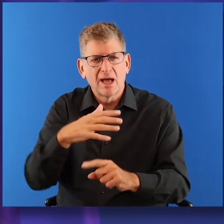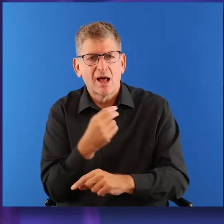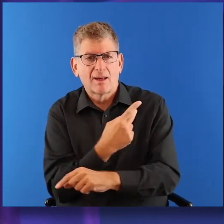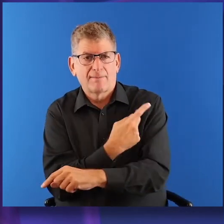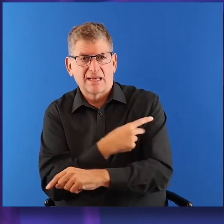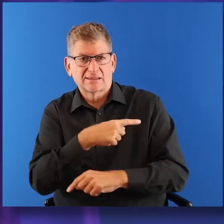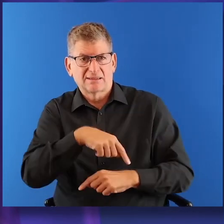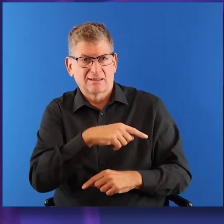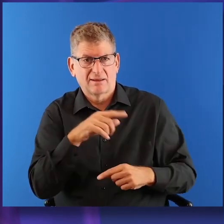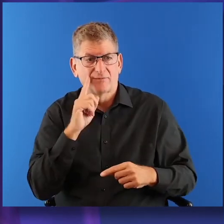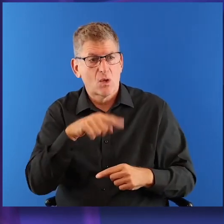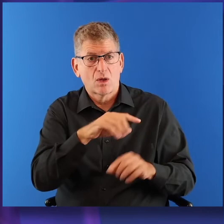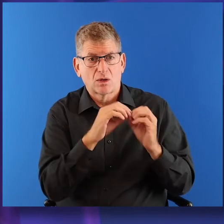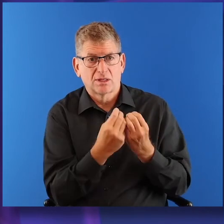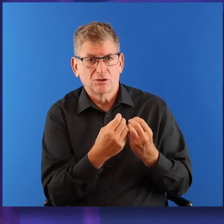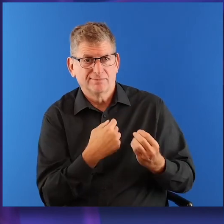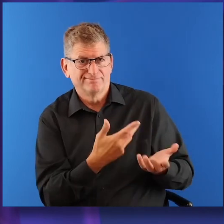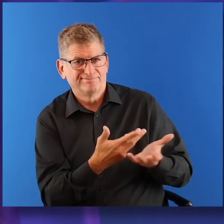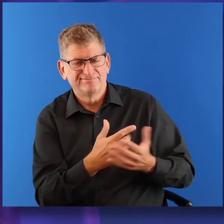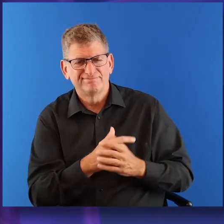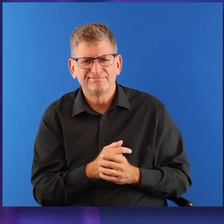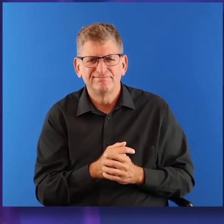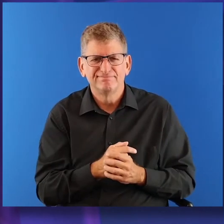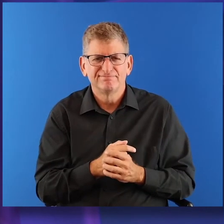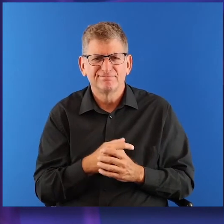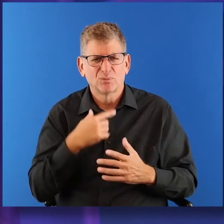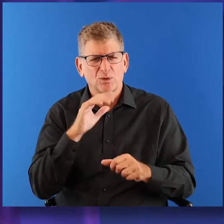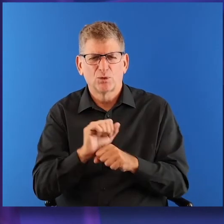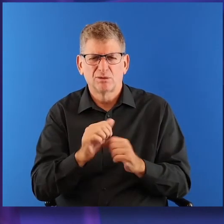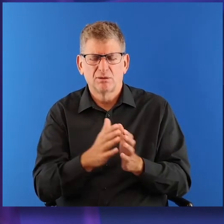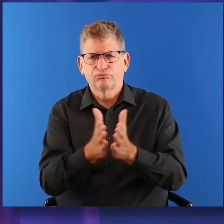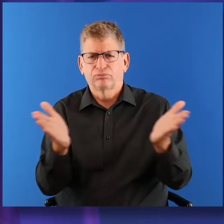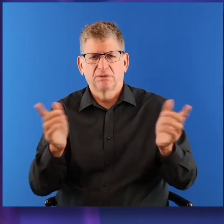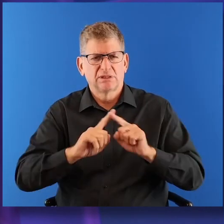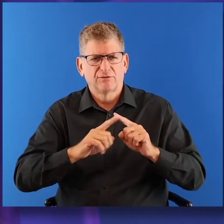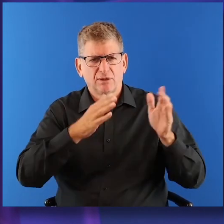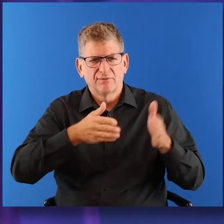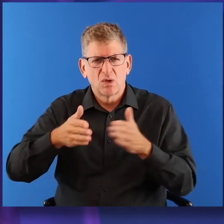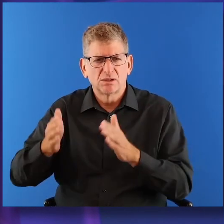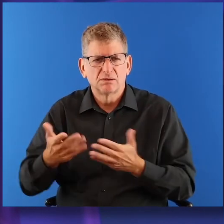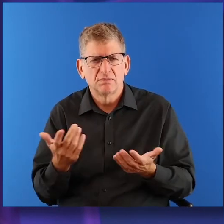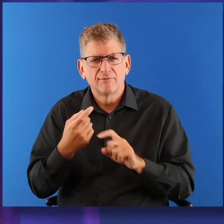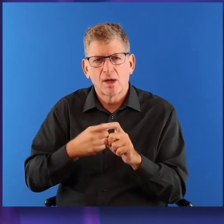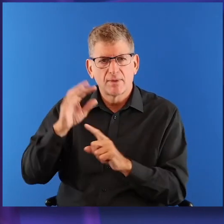that those organizations care for. We work with a broad swath of folks